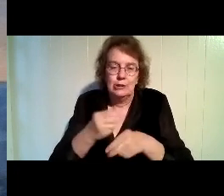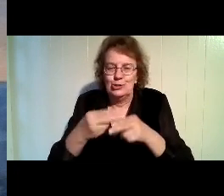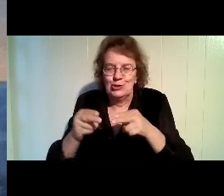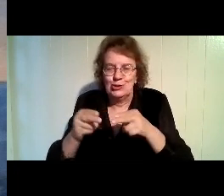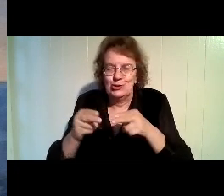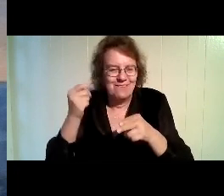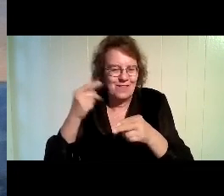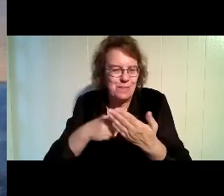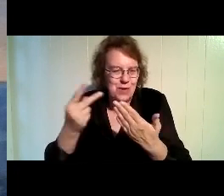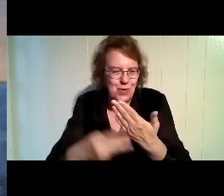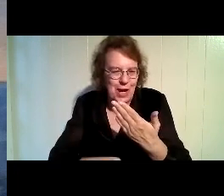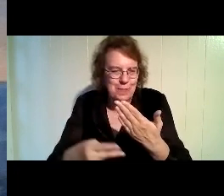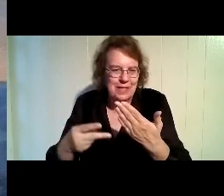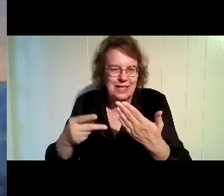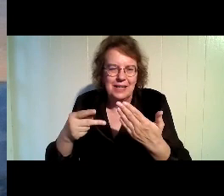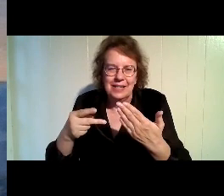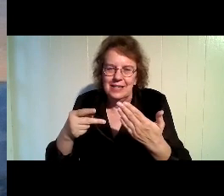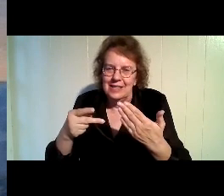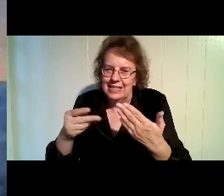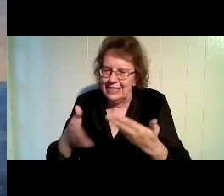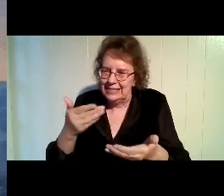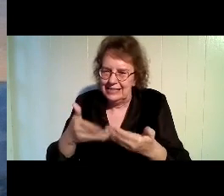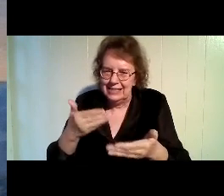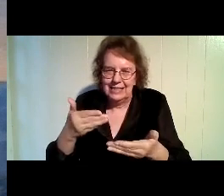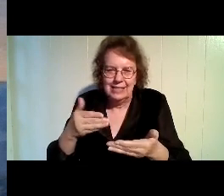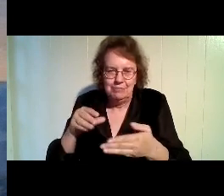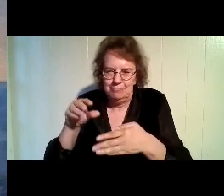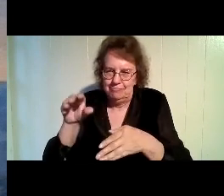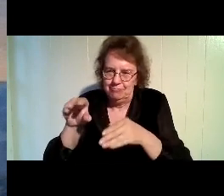screen sniping. It makes it very easy to take a screenshot of your screen.